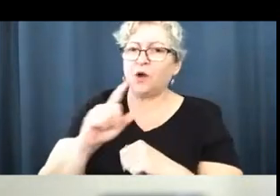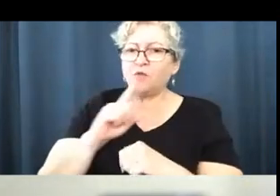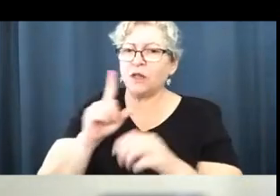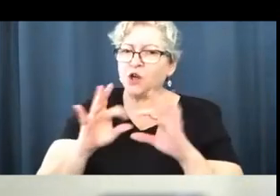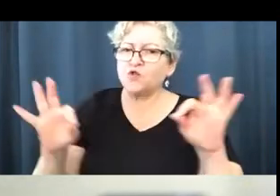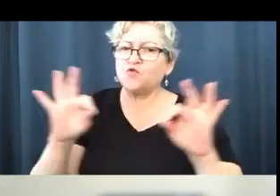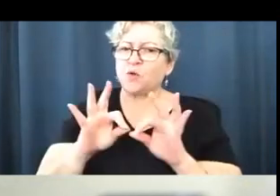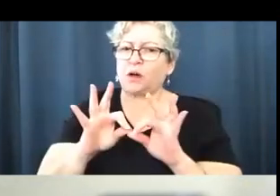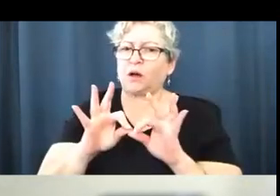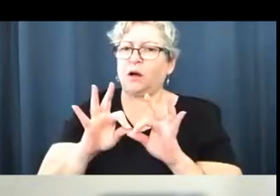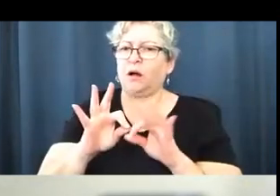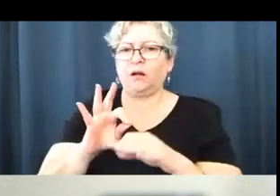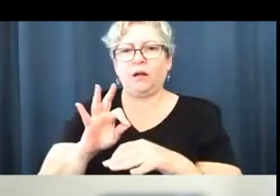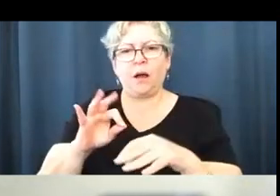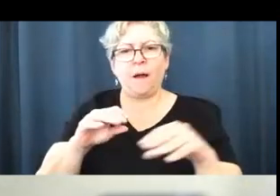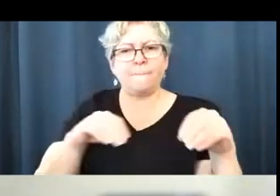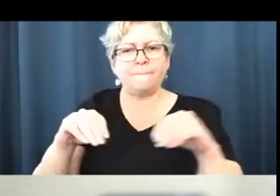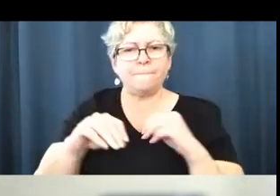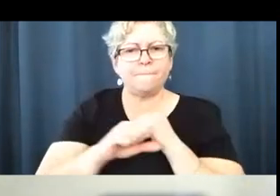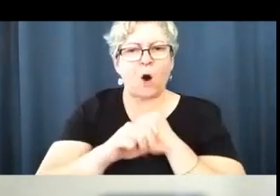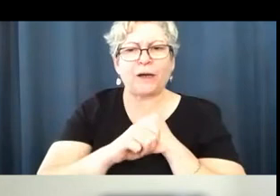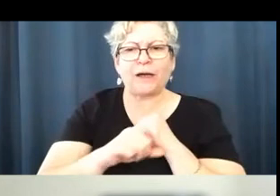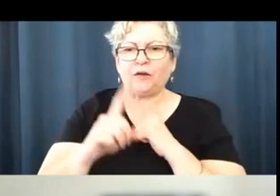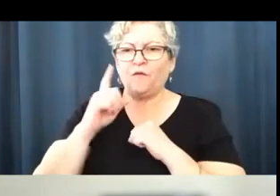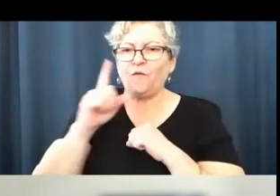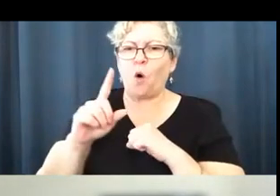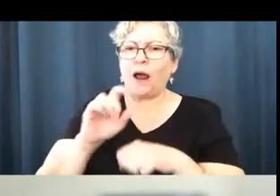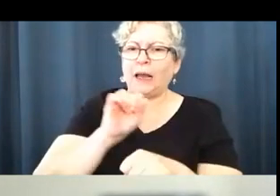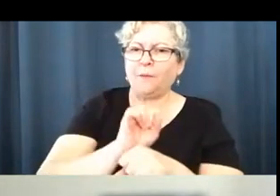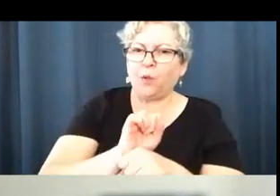both as consumers and employees. There's over a billion people with disabilities